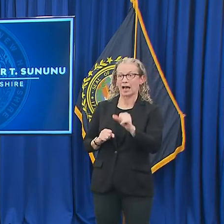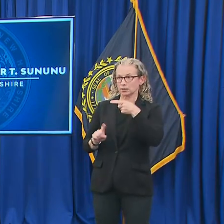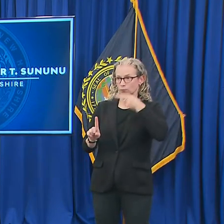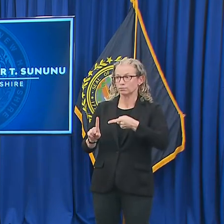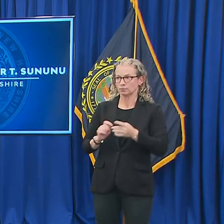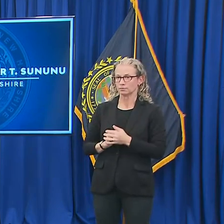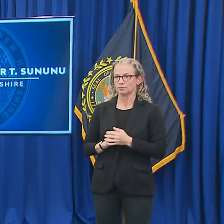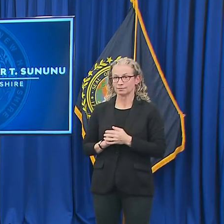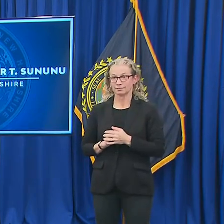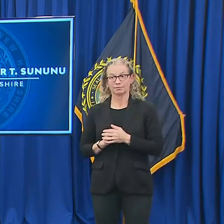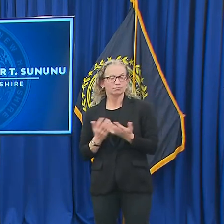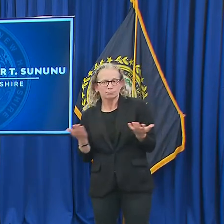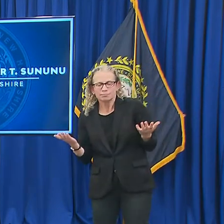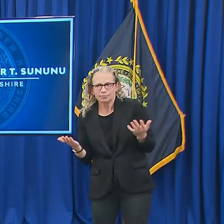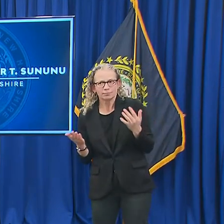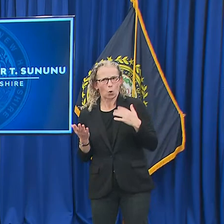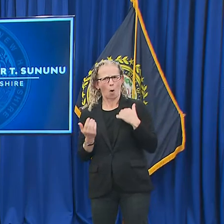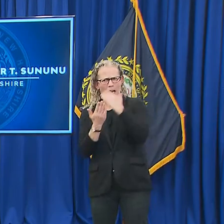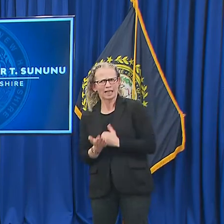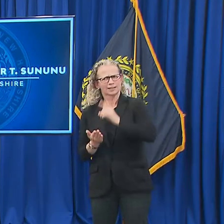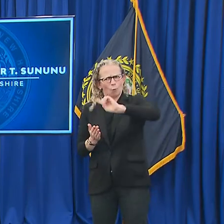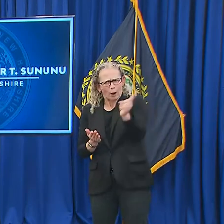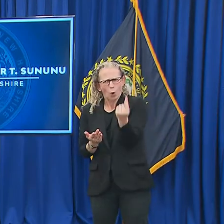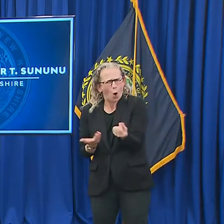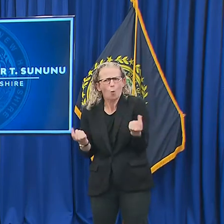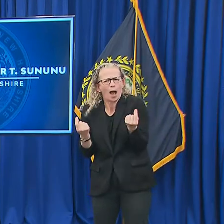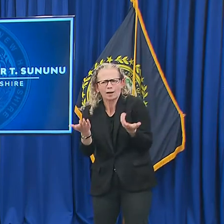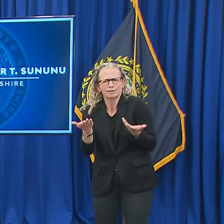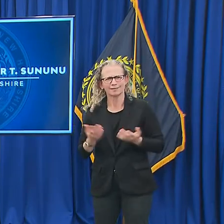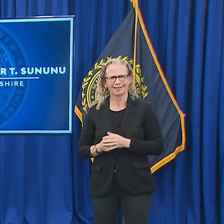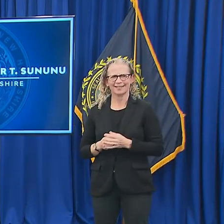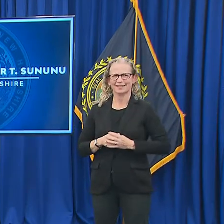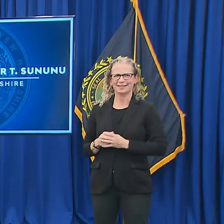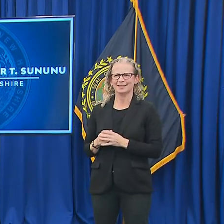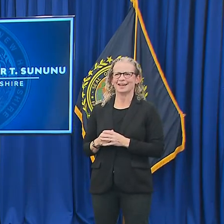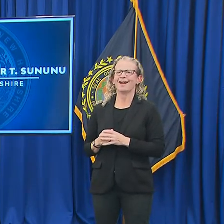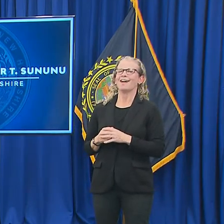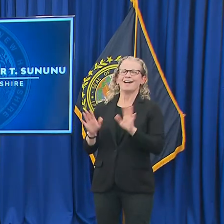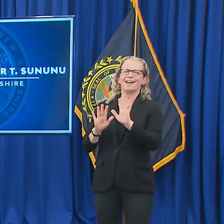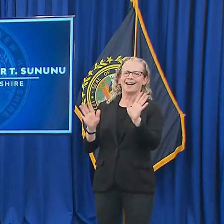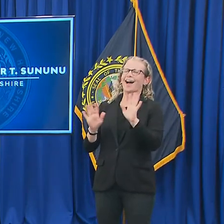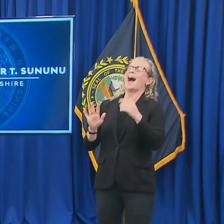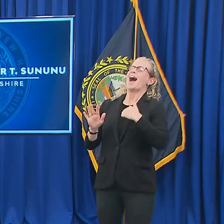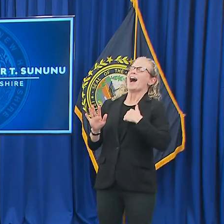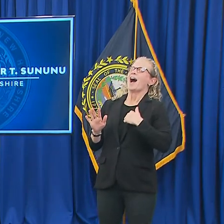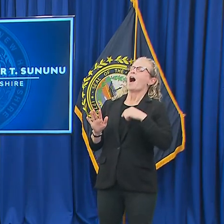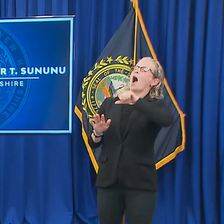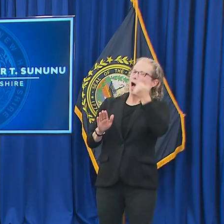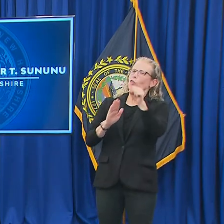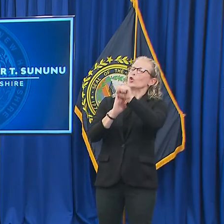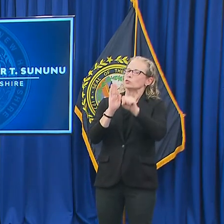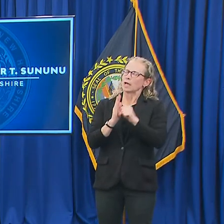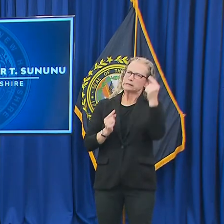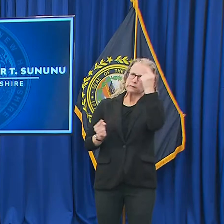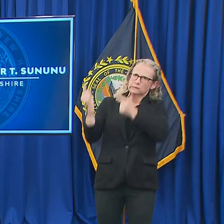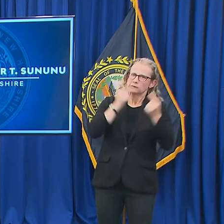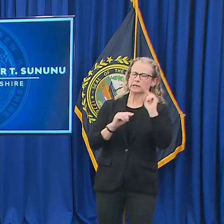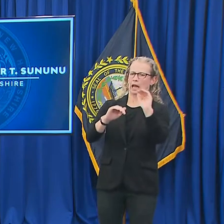you've talked about a couple other possibilities that might be out there. But I think the biggest and most impactful thing we can do now is that the mask mandate knowing with those variables